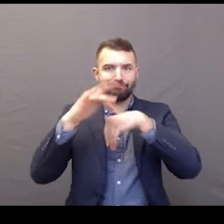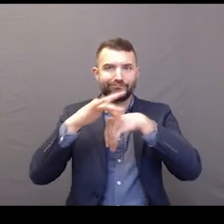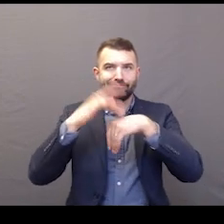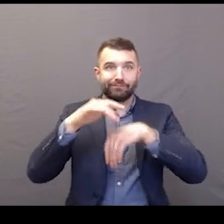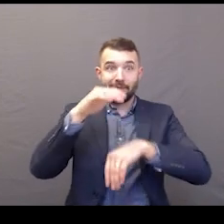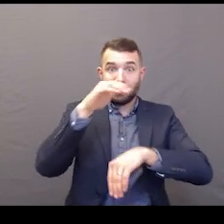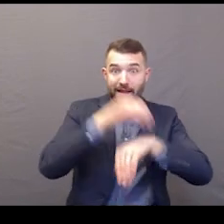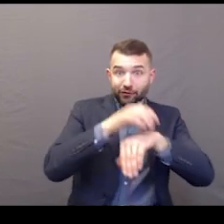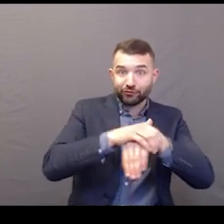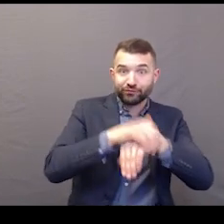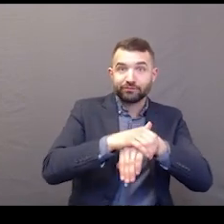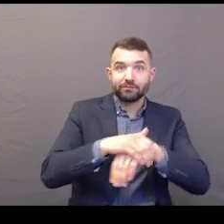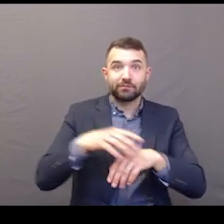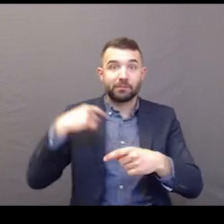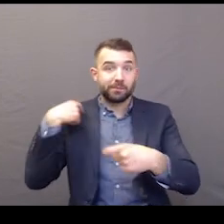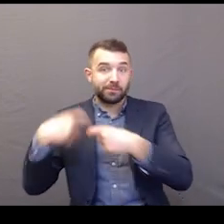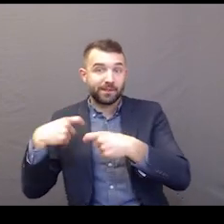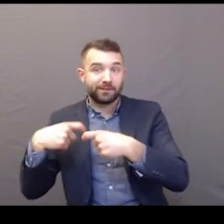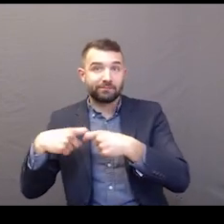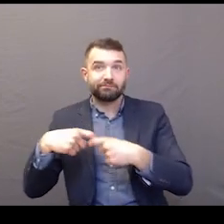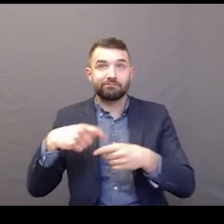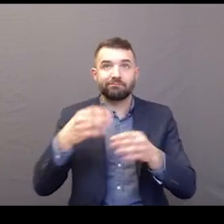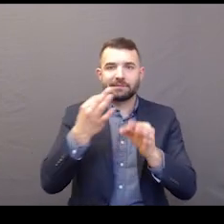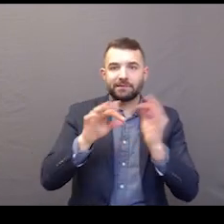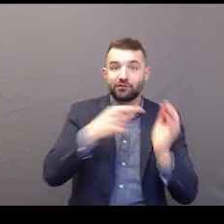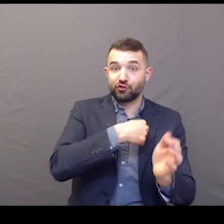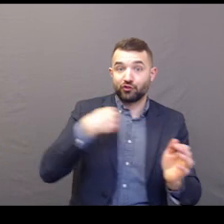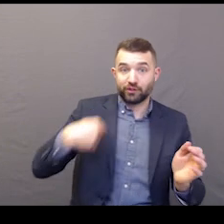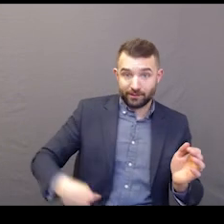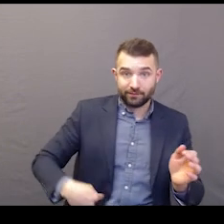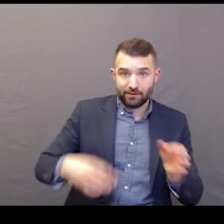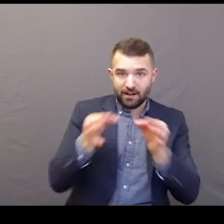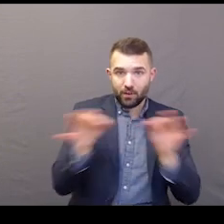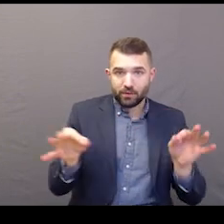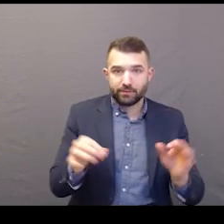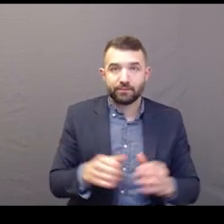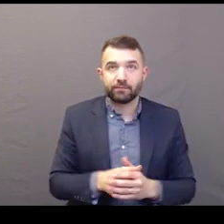and Simplified Chinese. There, you can explore our interactive map of the design,